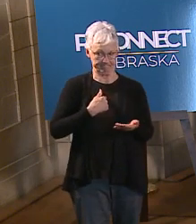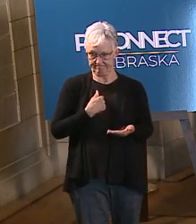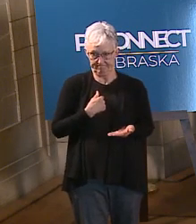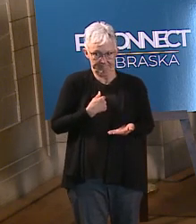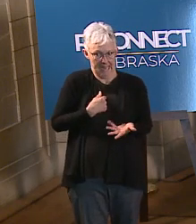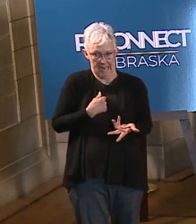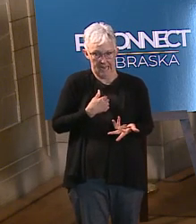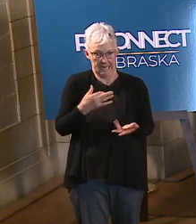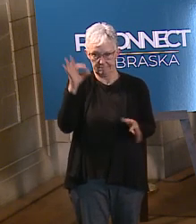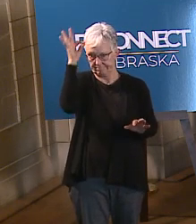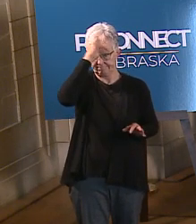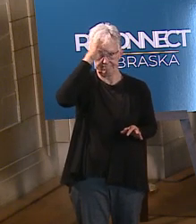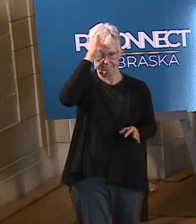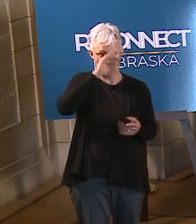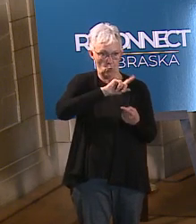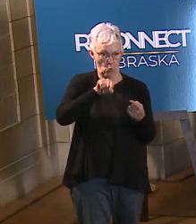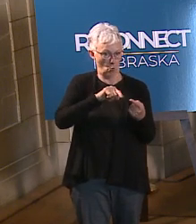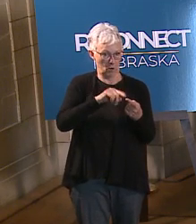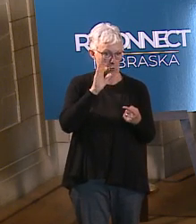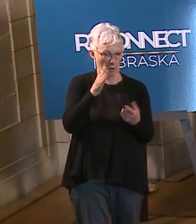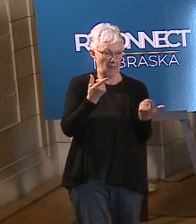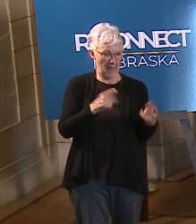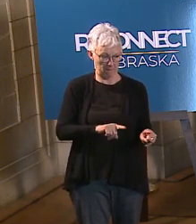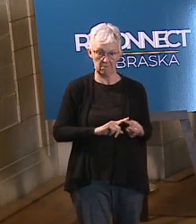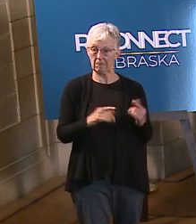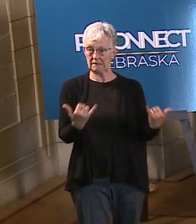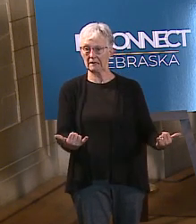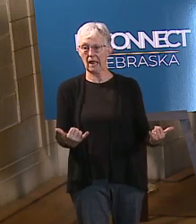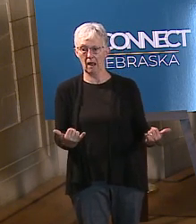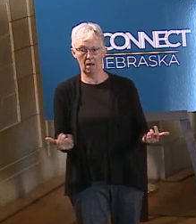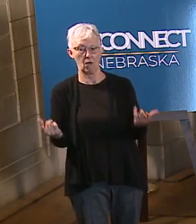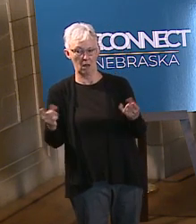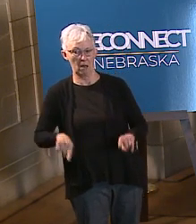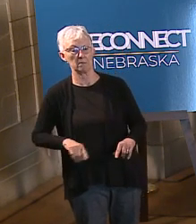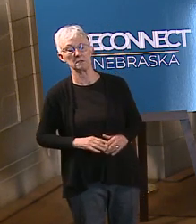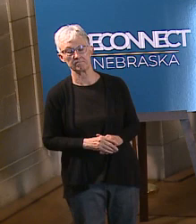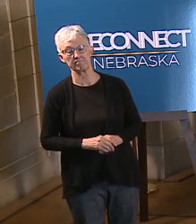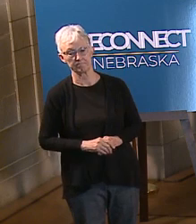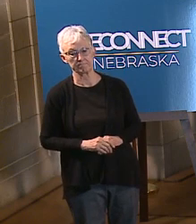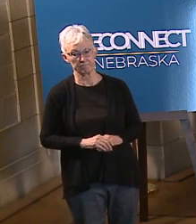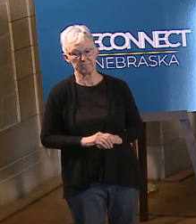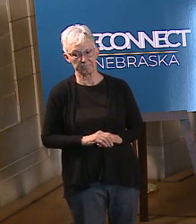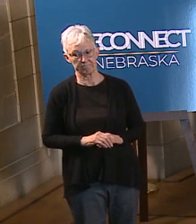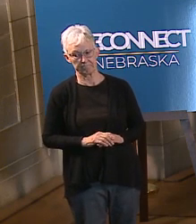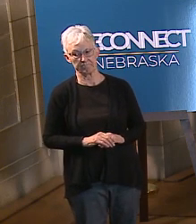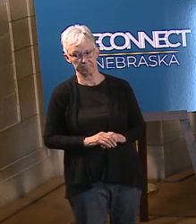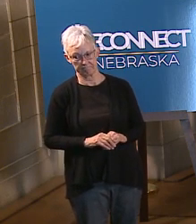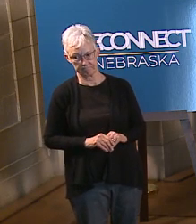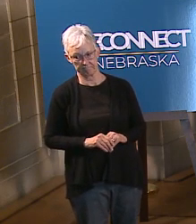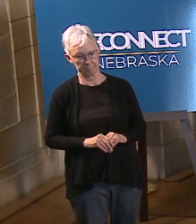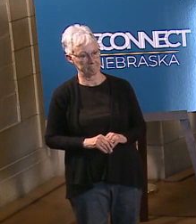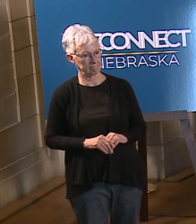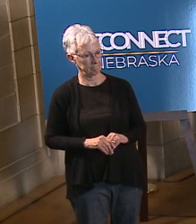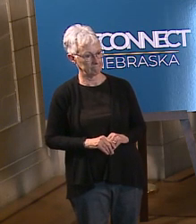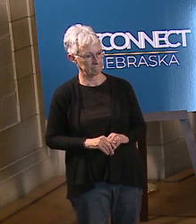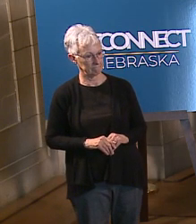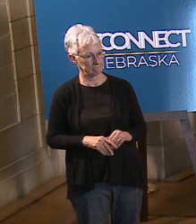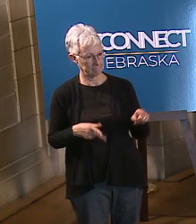SO, WE ARE WHERE WE ARE. I DIDN'T HAVE ANY PREDICTION OF WHEN WE WOULD GET TO THE DATE, WE KNEW WE WOULD GET TO THE DATE